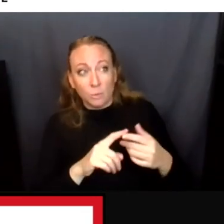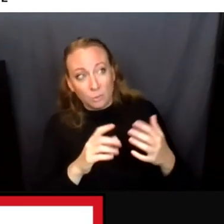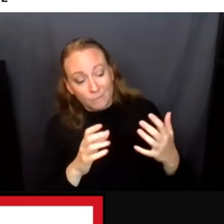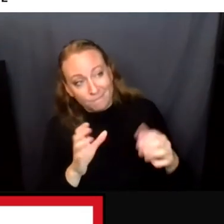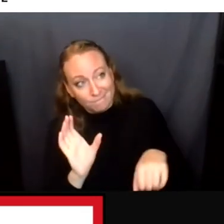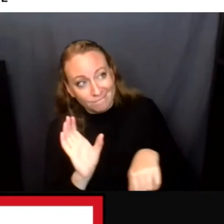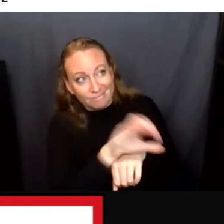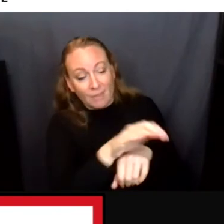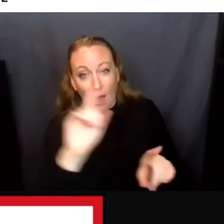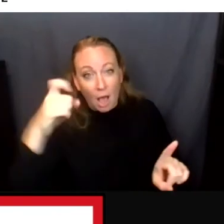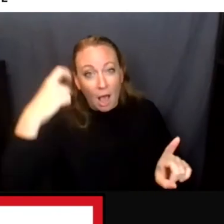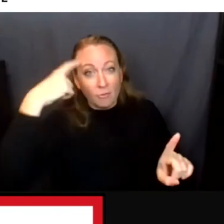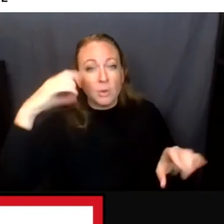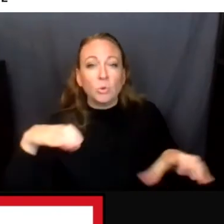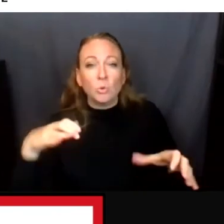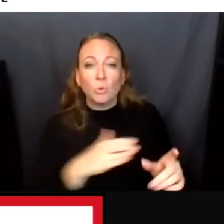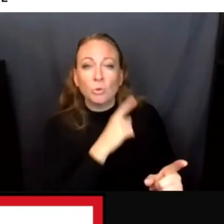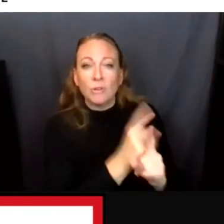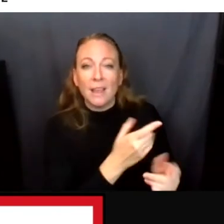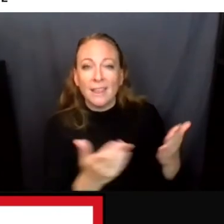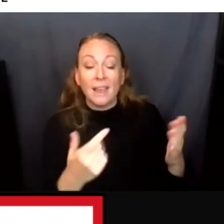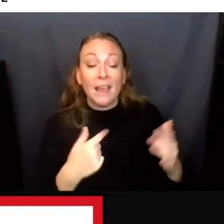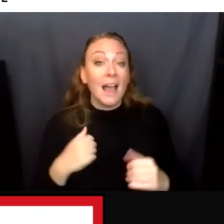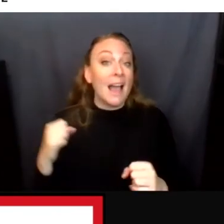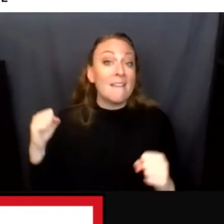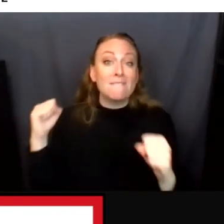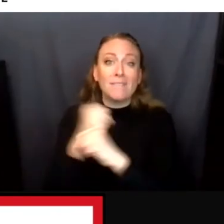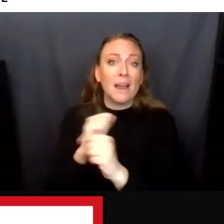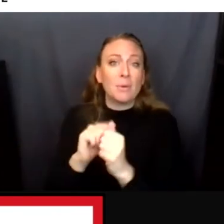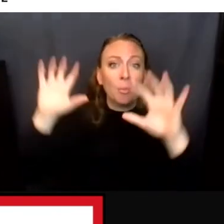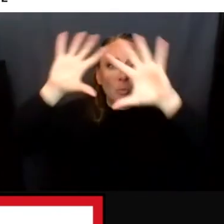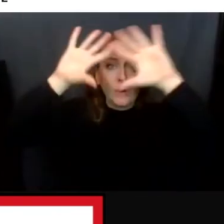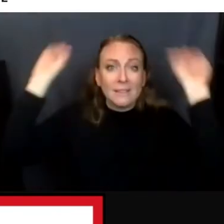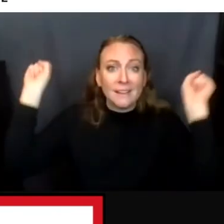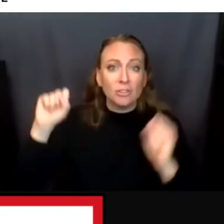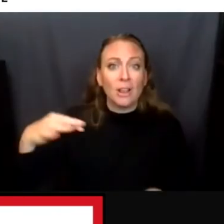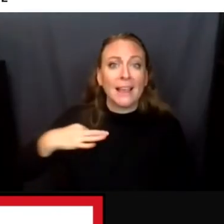I fight presidential candidates to talk about disabilities.